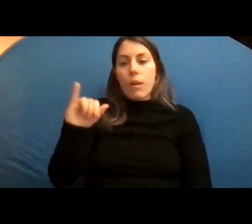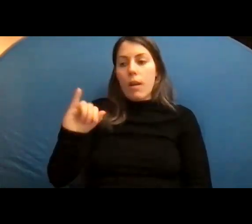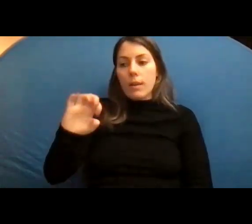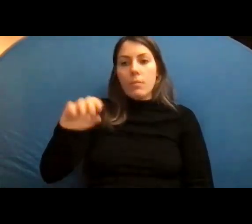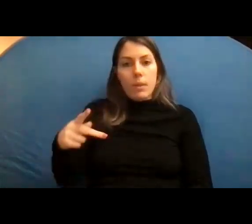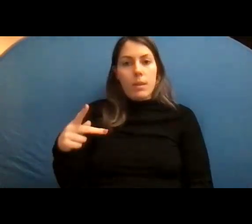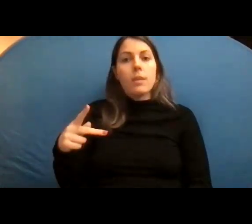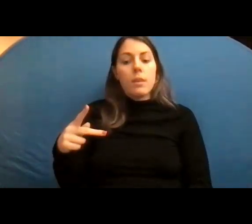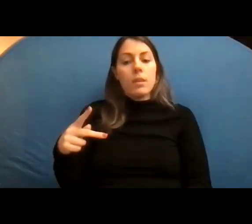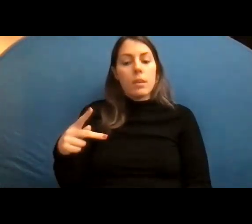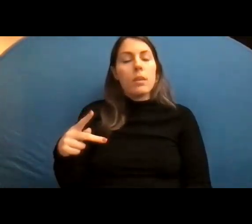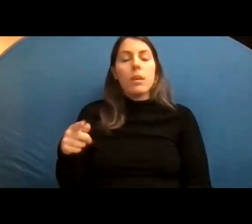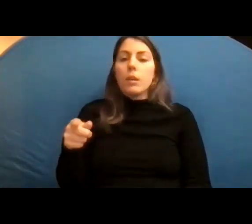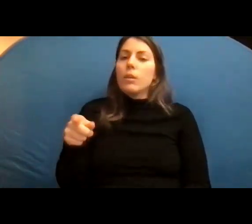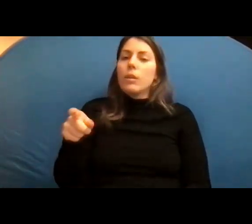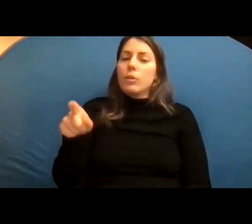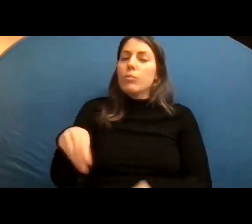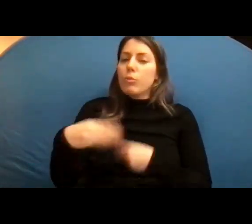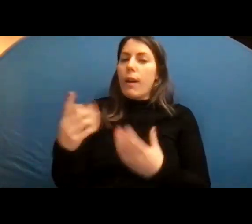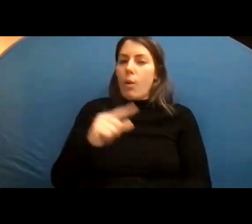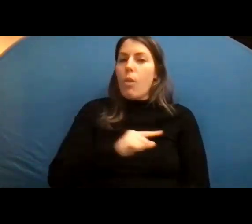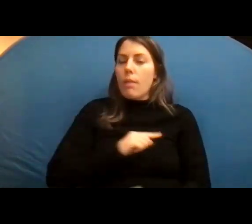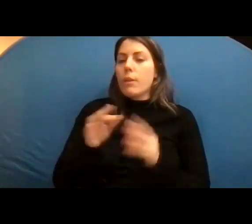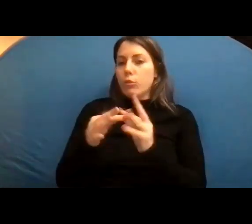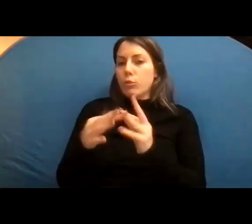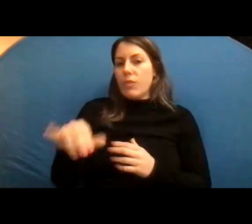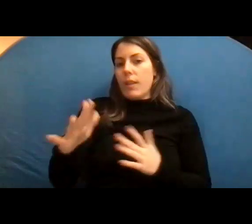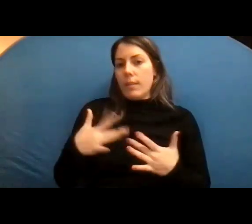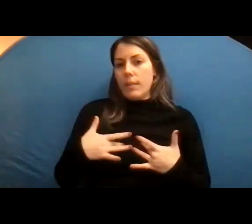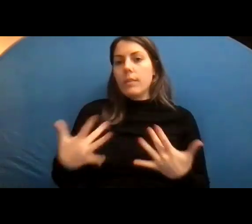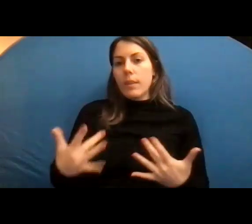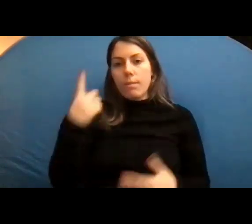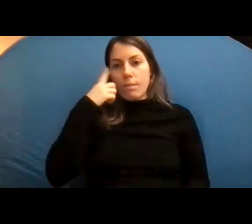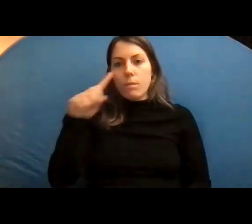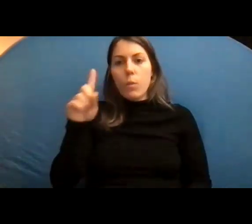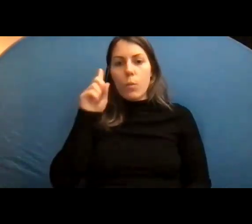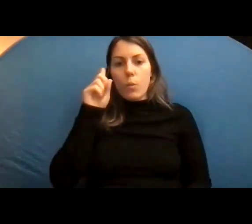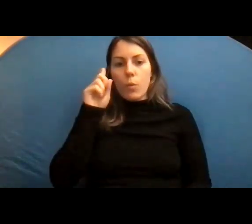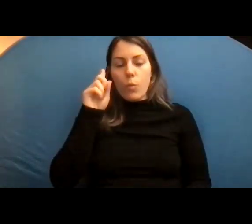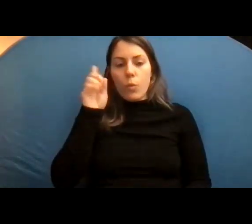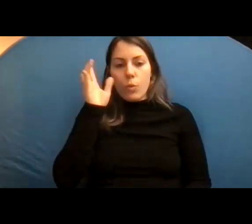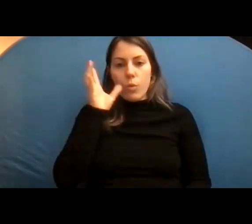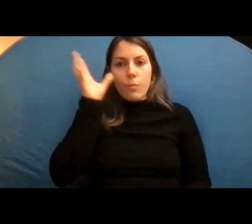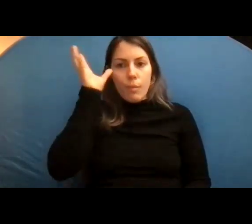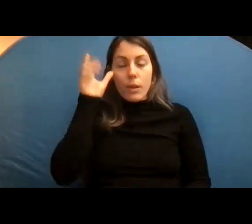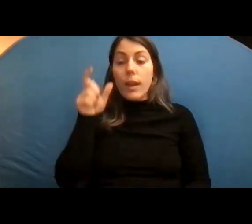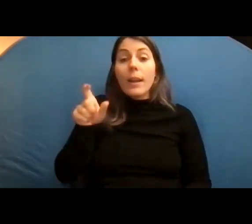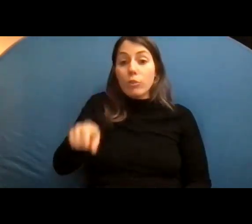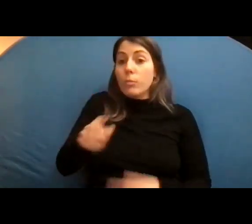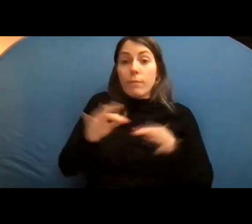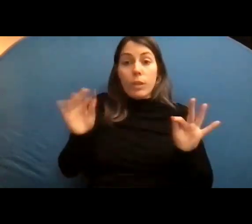IEP meeting with the teacher, for example, they should provide a qualified interpreter for